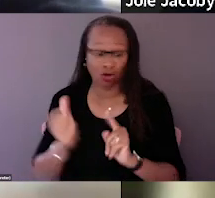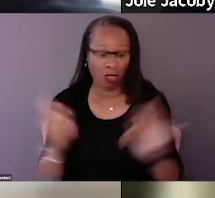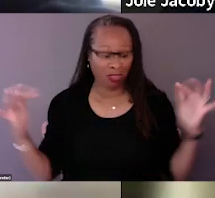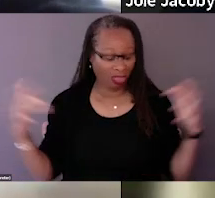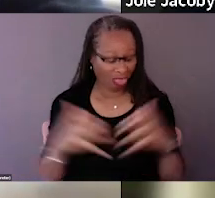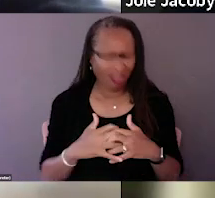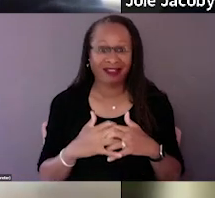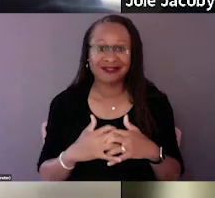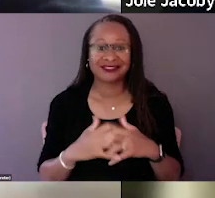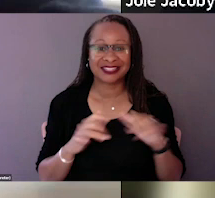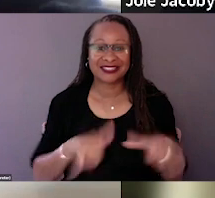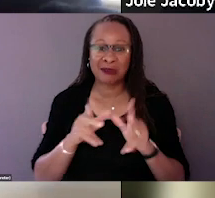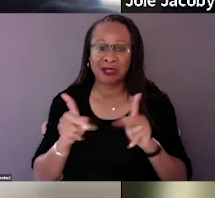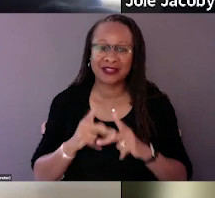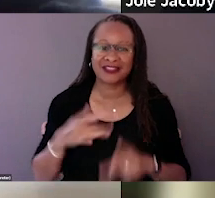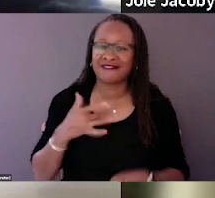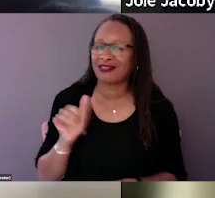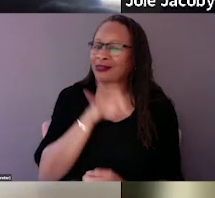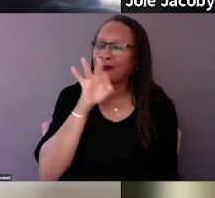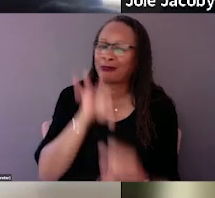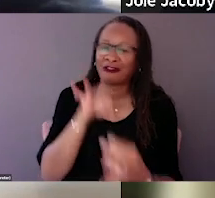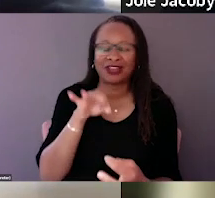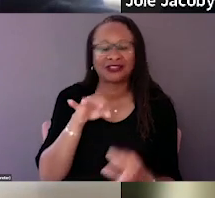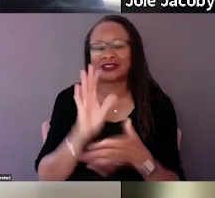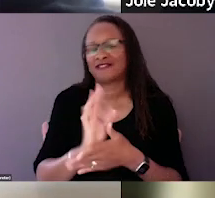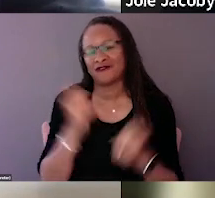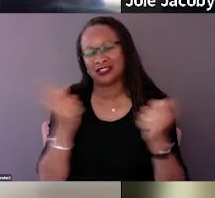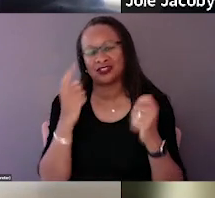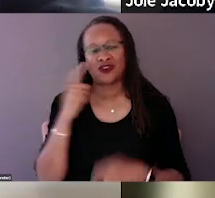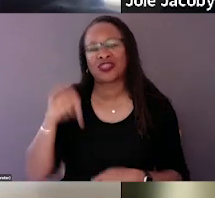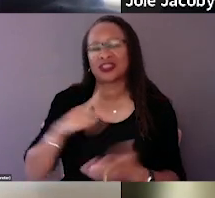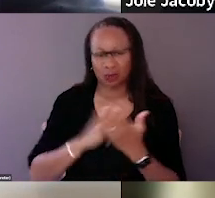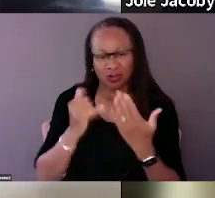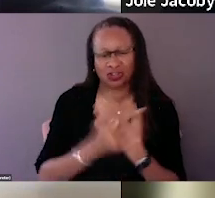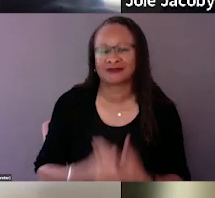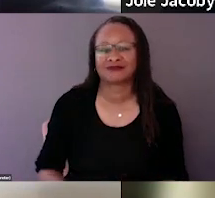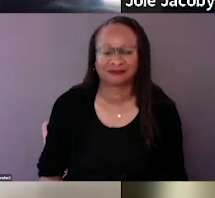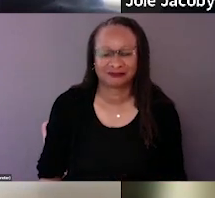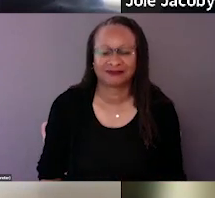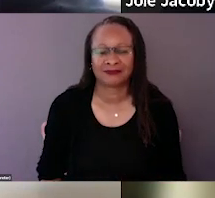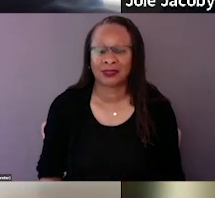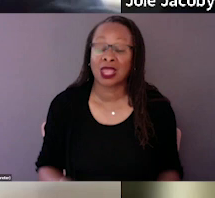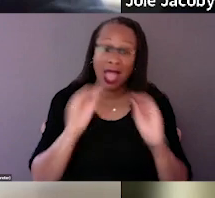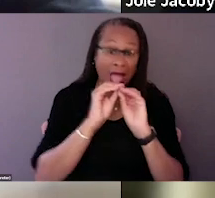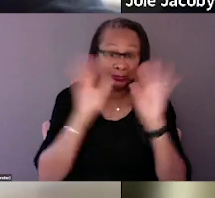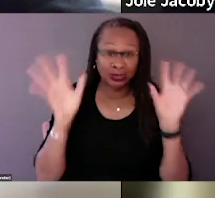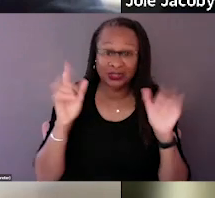it just felt like the perfect film festival for this project. - Absolutely. And I had that initial thought as well,